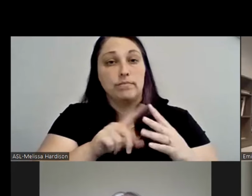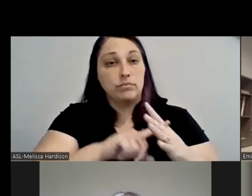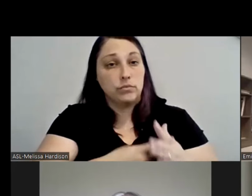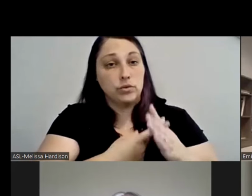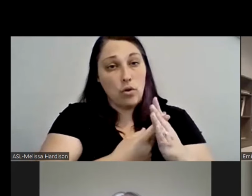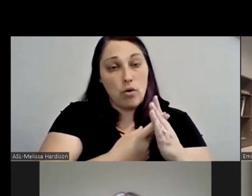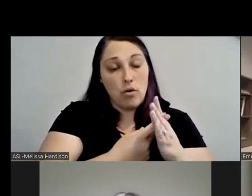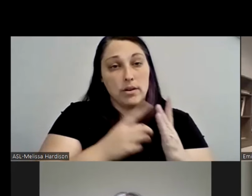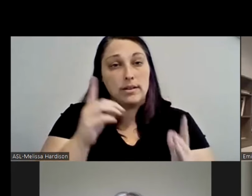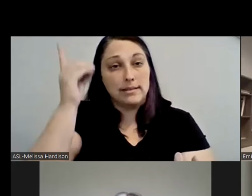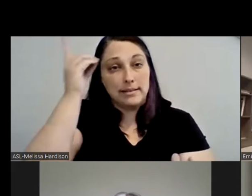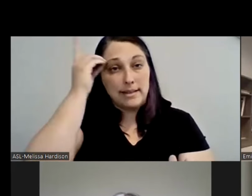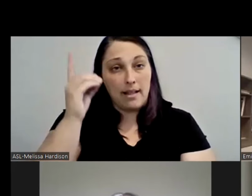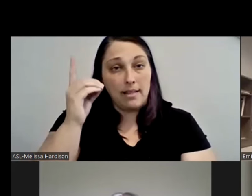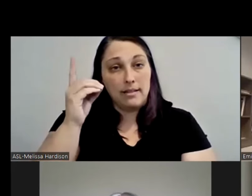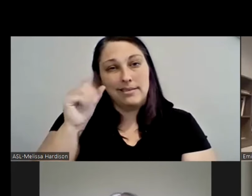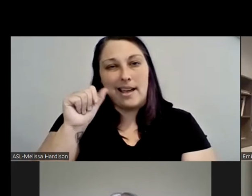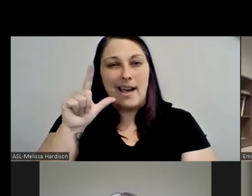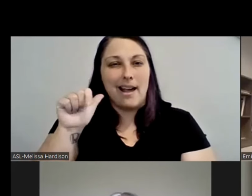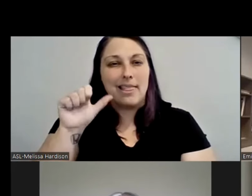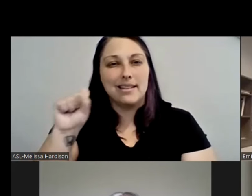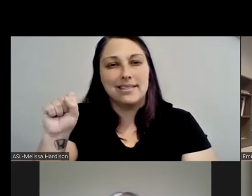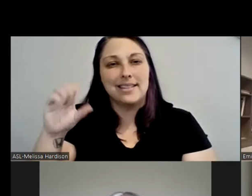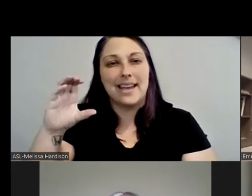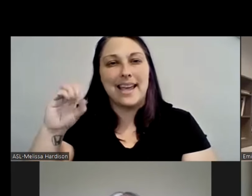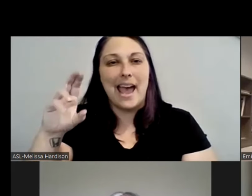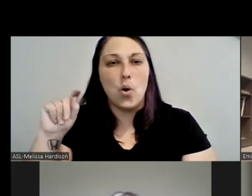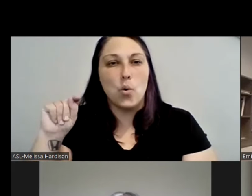We would like to get an idea of who is joining us today!